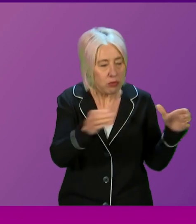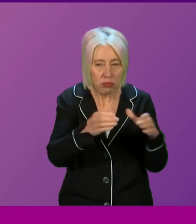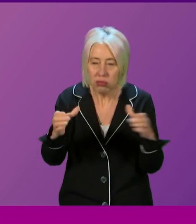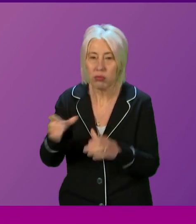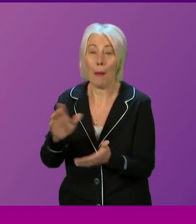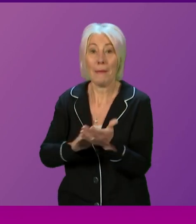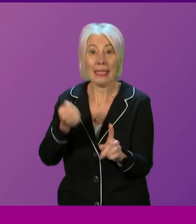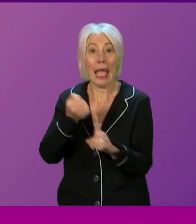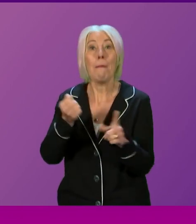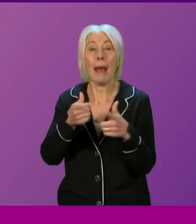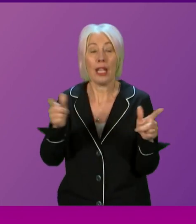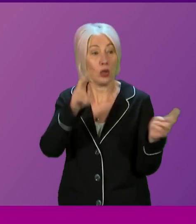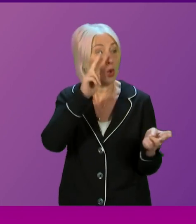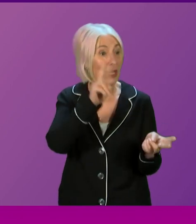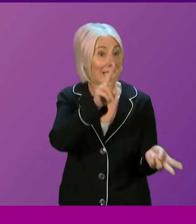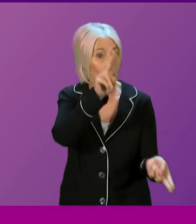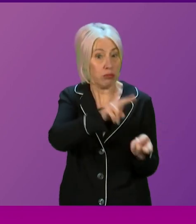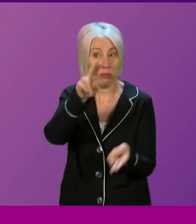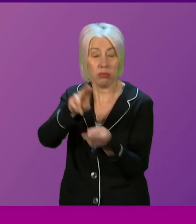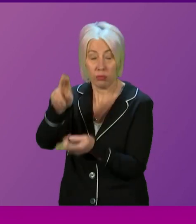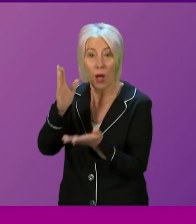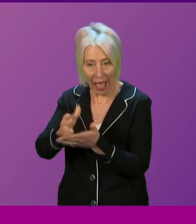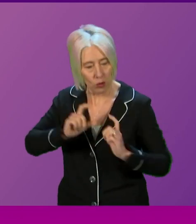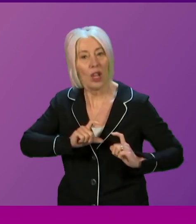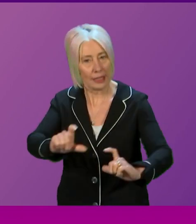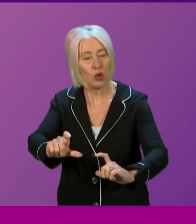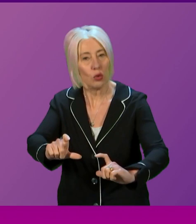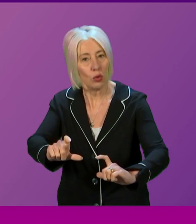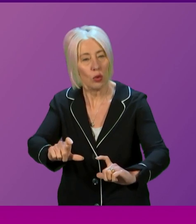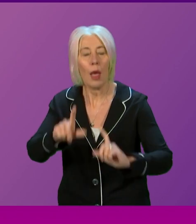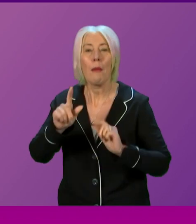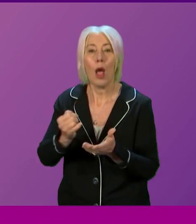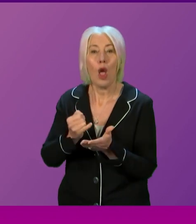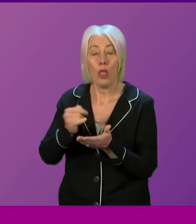an impact where that is needed. We need to continue that.